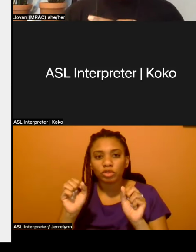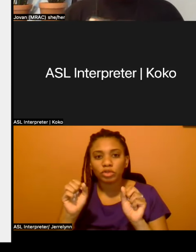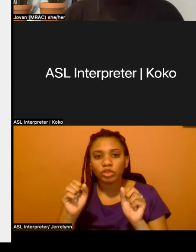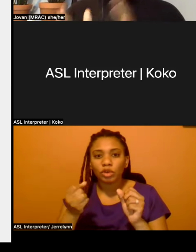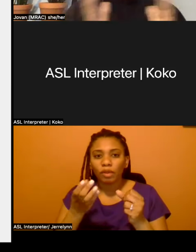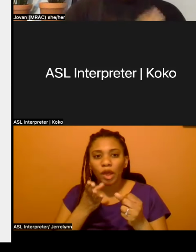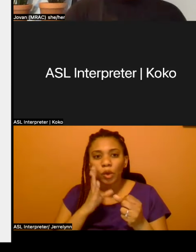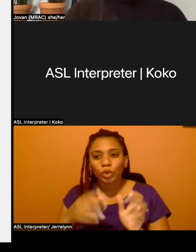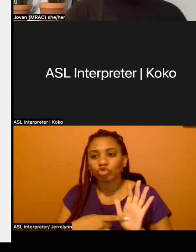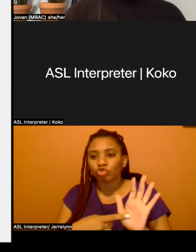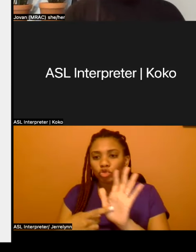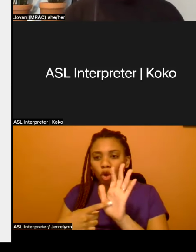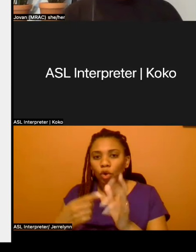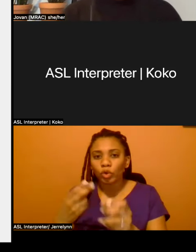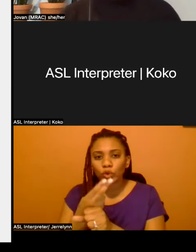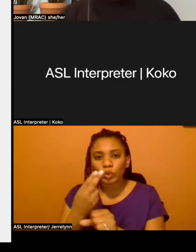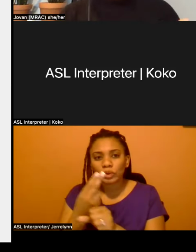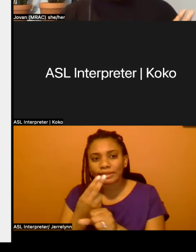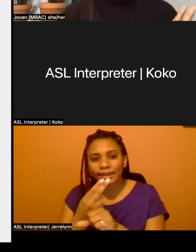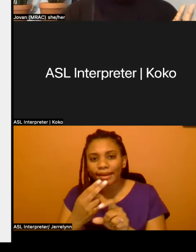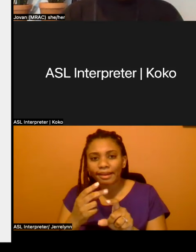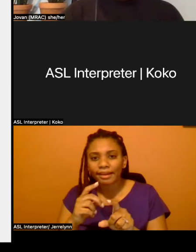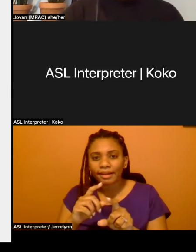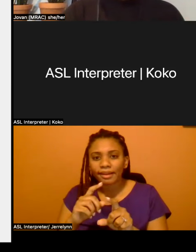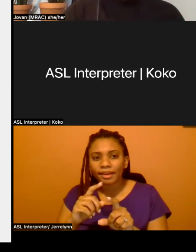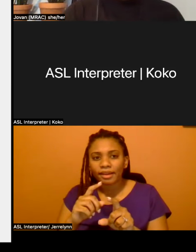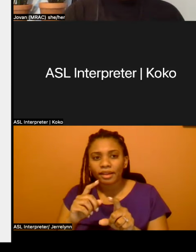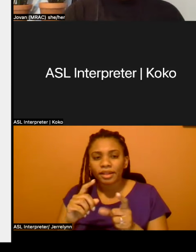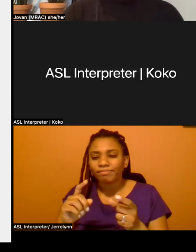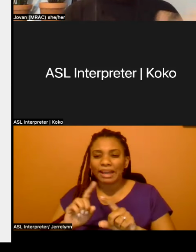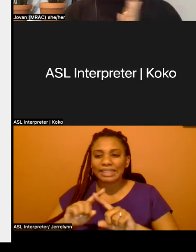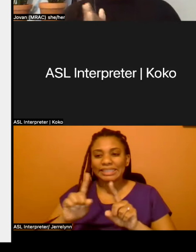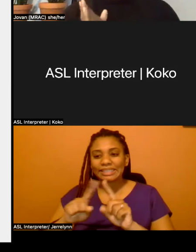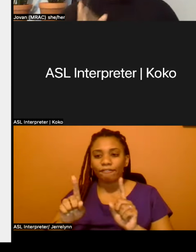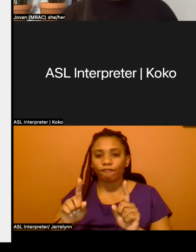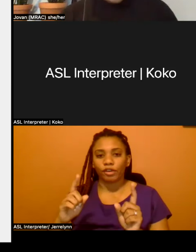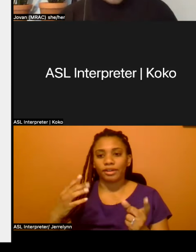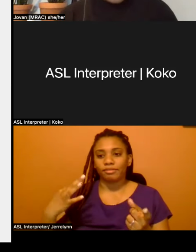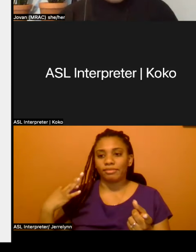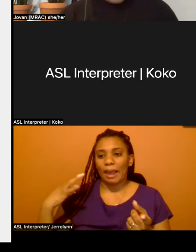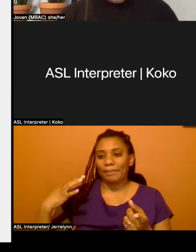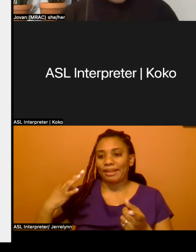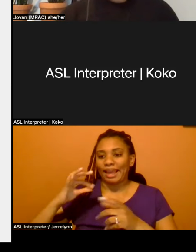So typically, we use a different grant making platform, or application platform. We are testing out Submittable.